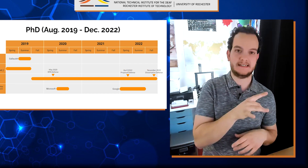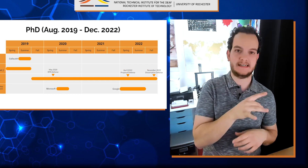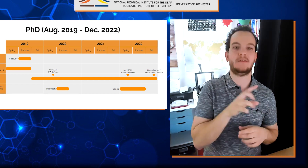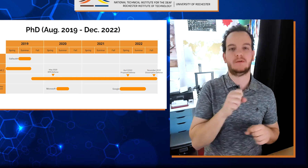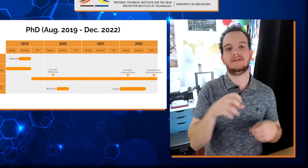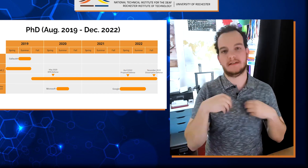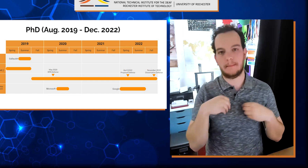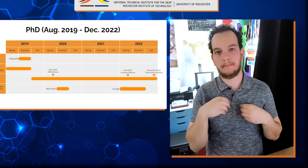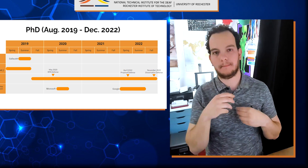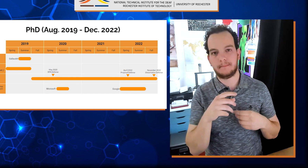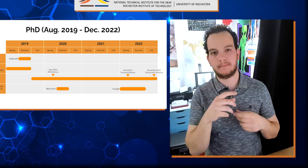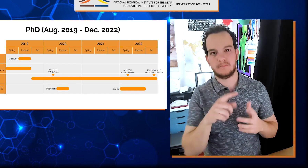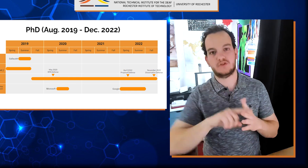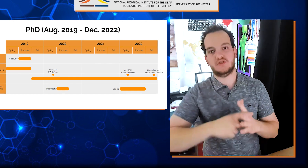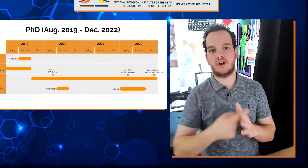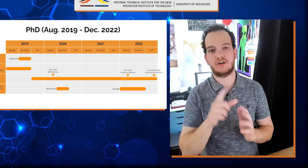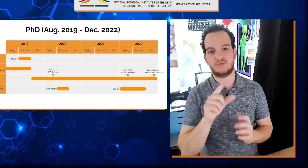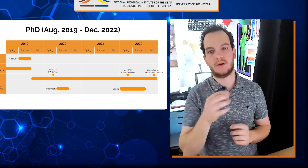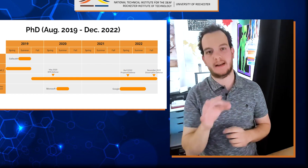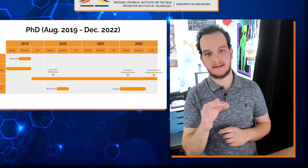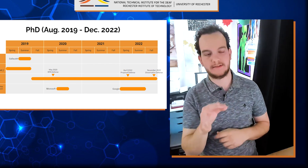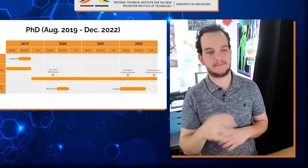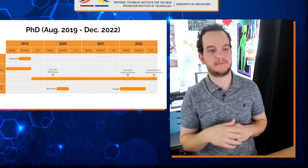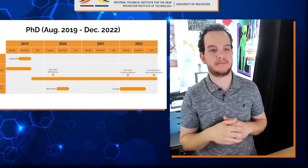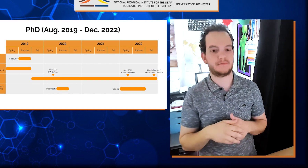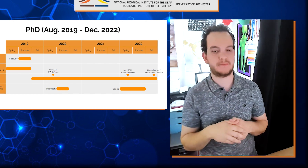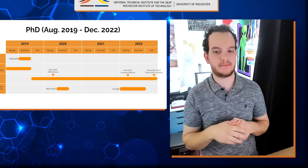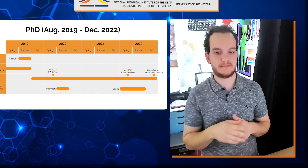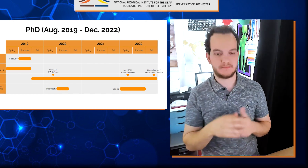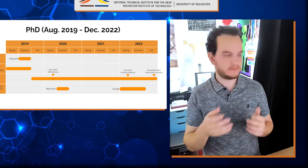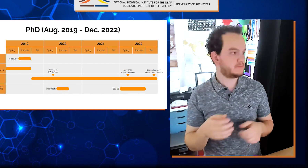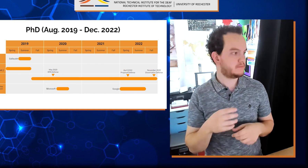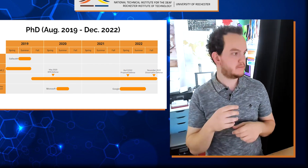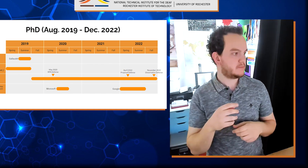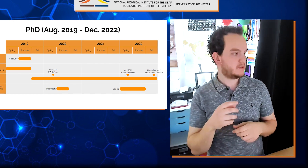I applied in 2018, and then I was accepted to start in 2019.